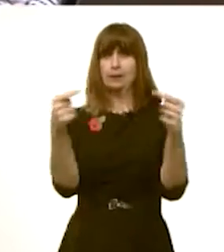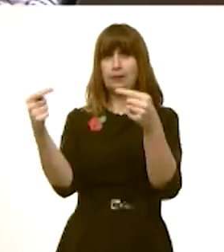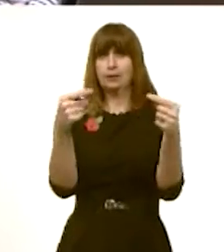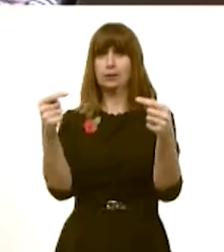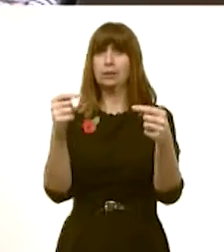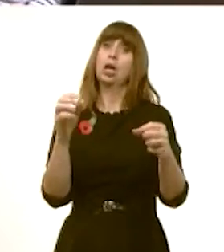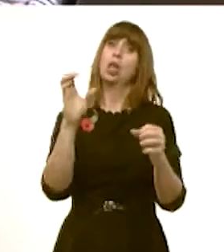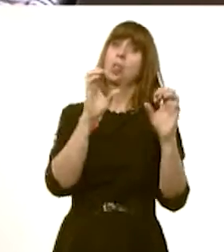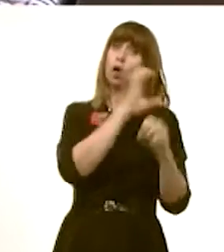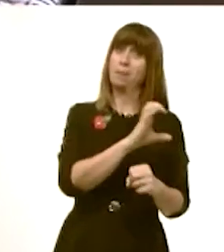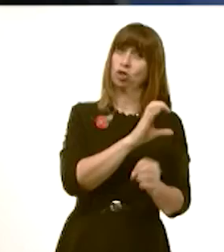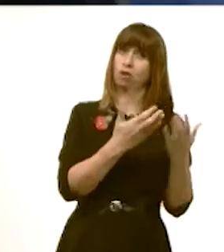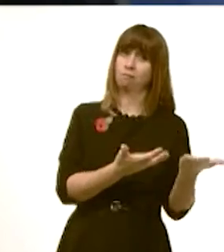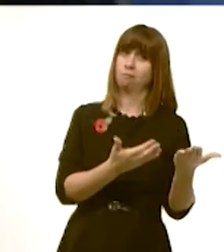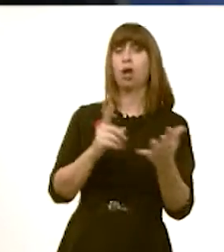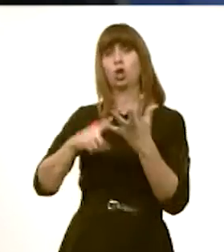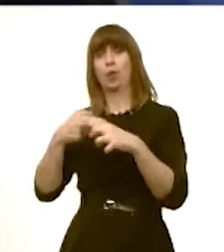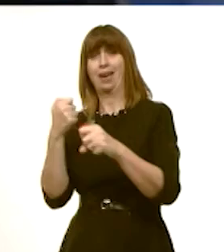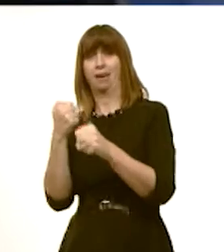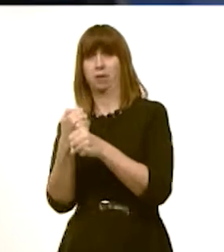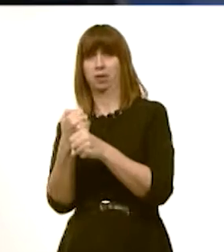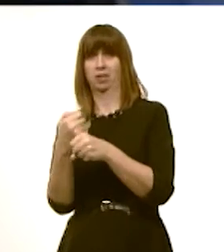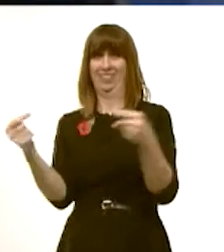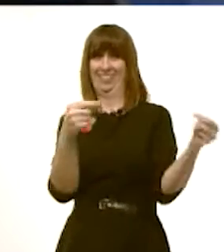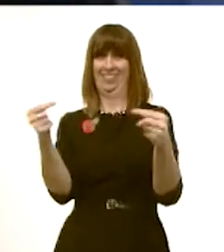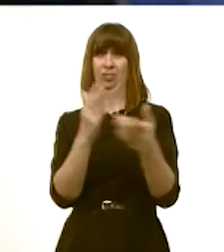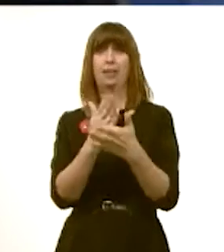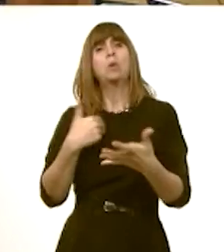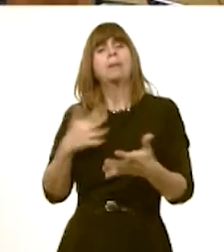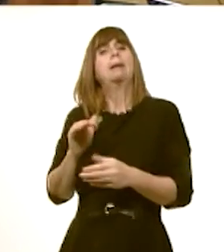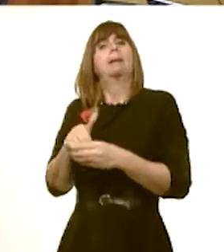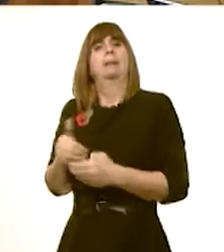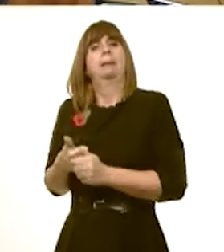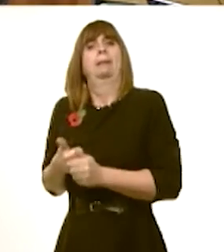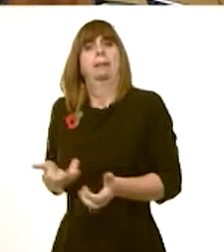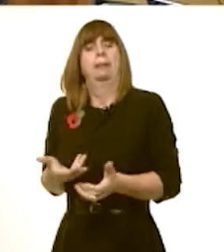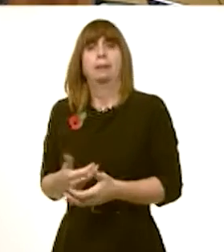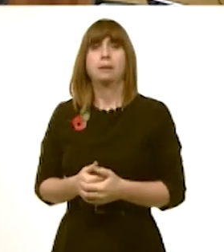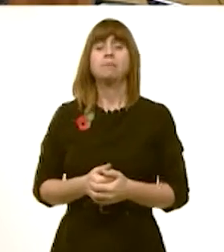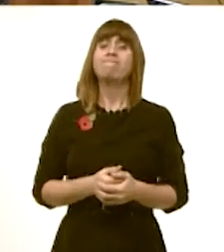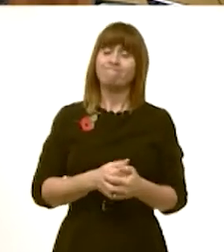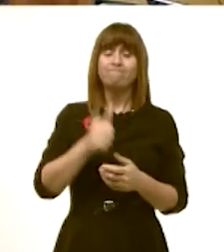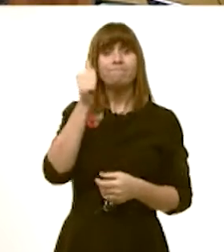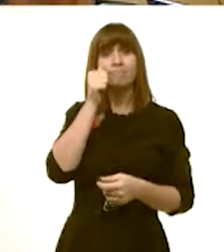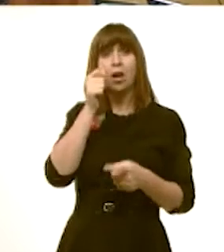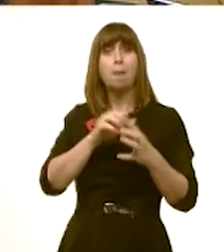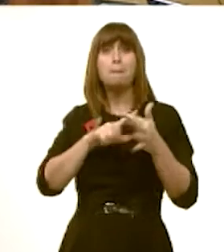one hand and the UK Government on the other. David Rees: First Minister, emissions from power stations have always been a major concern